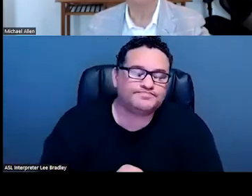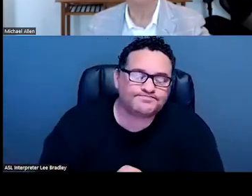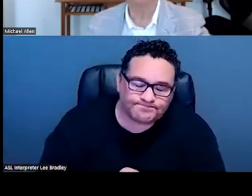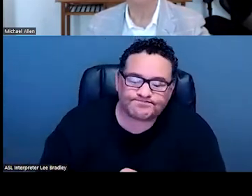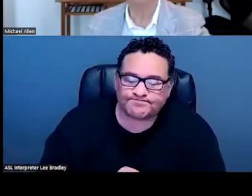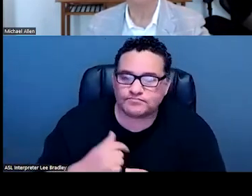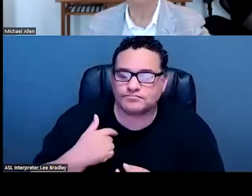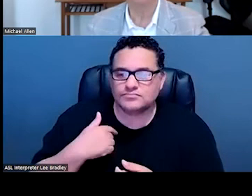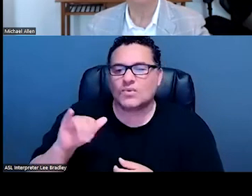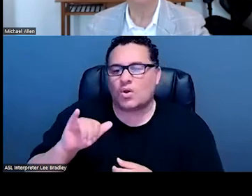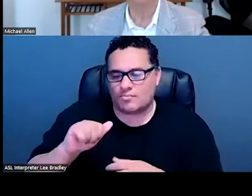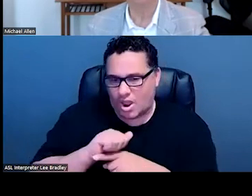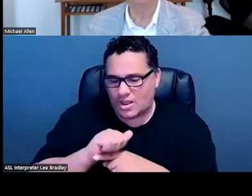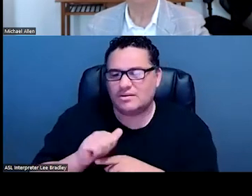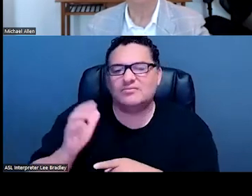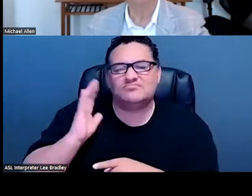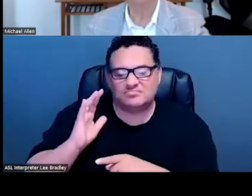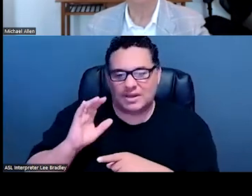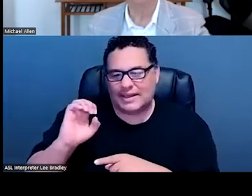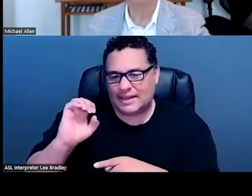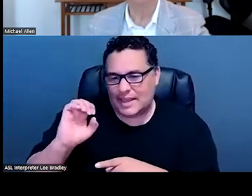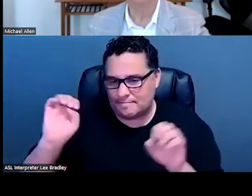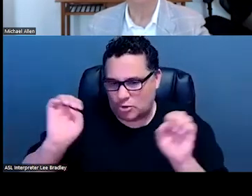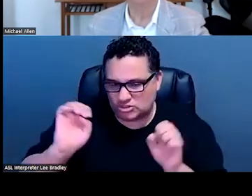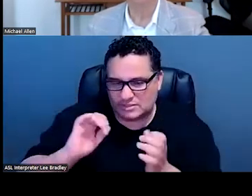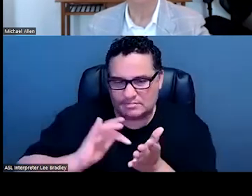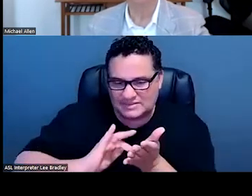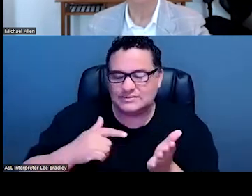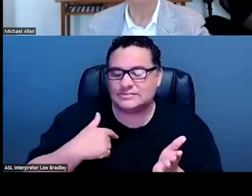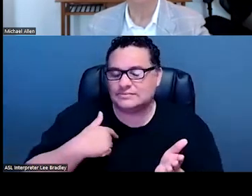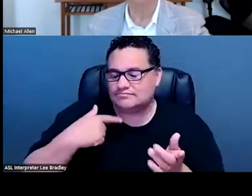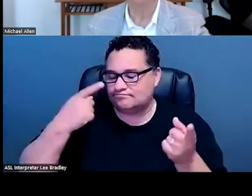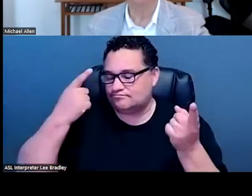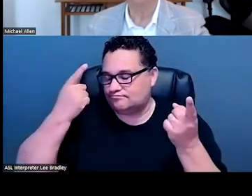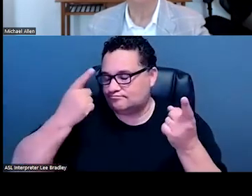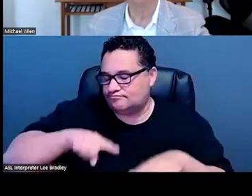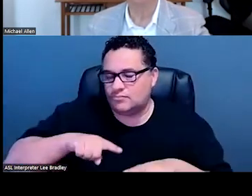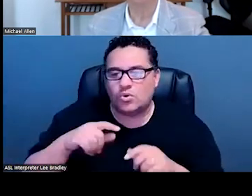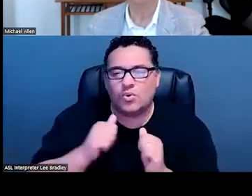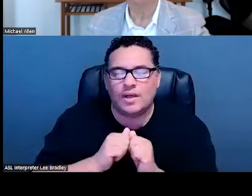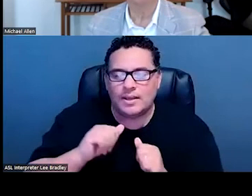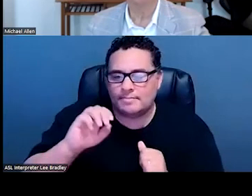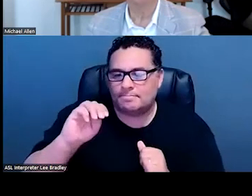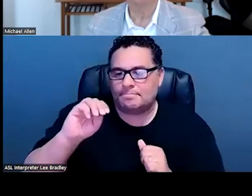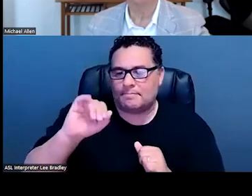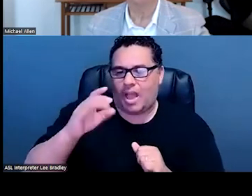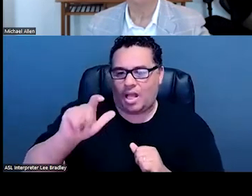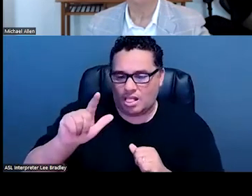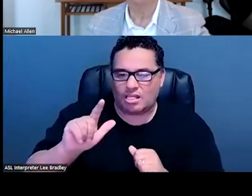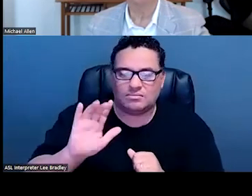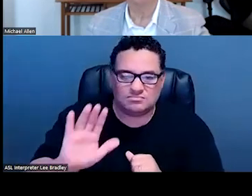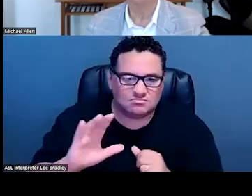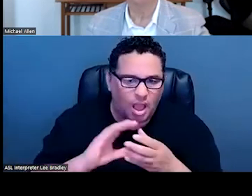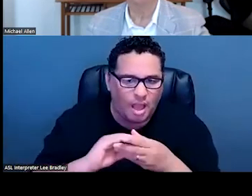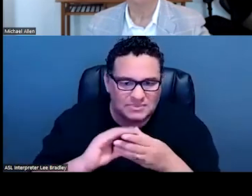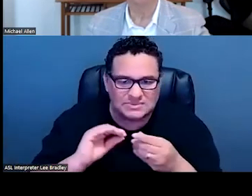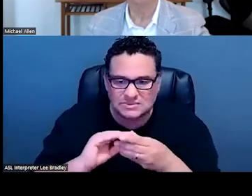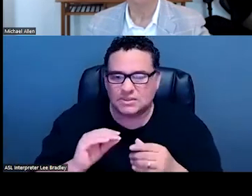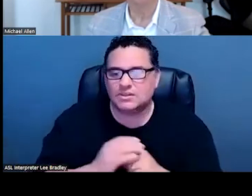EMERGENCY MEDICINE. I ECHO, MICHAEL'S COMMENTS, THAT, THAT, REALLY IT WOULD BE GREAT AND SANDY'S